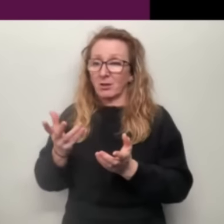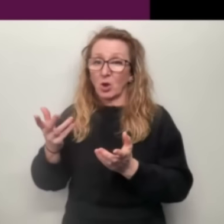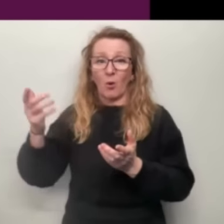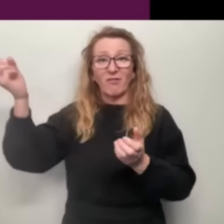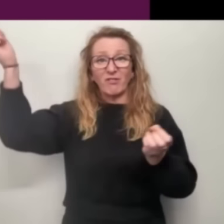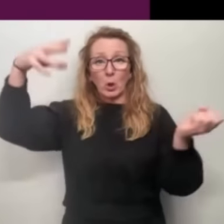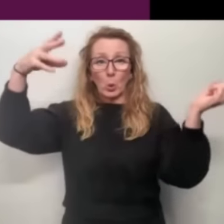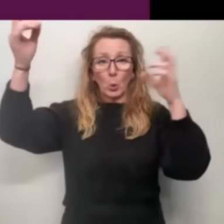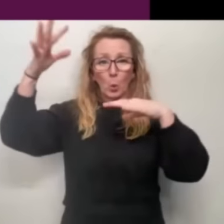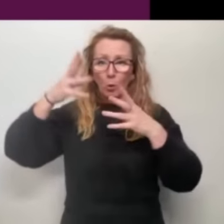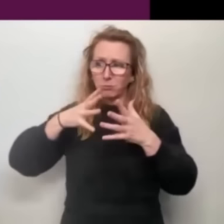including around Coalbrookdale.